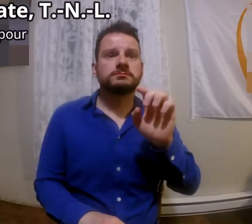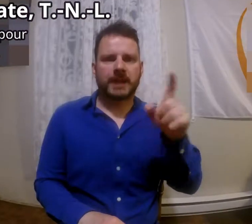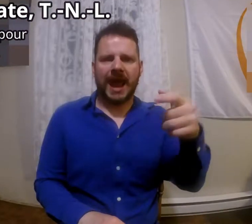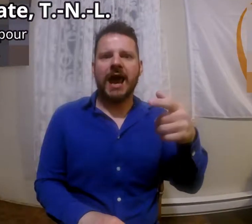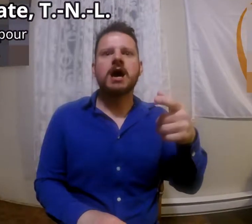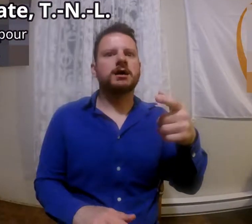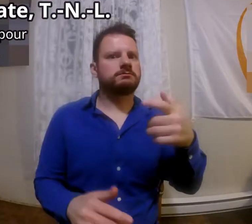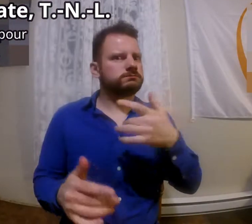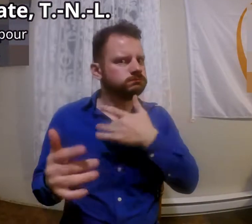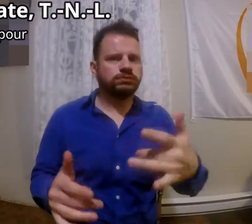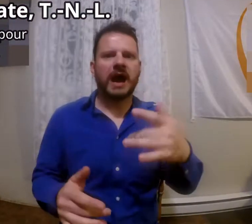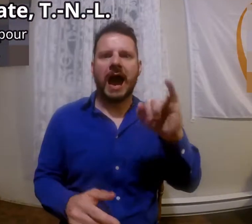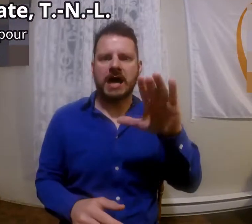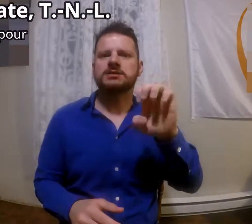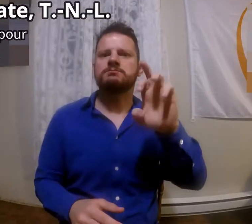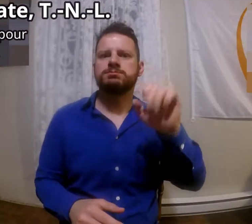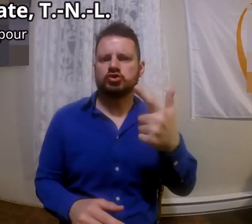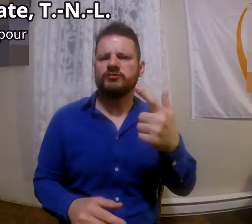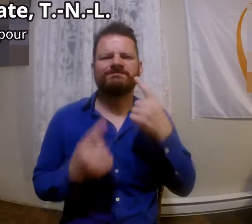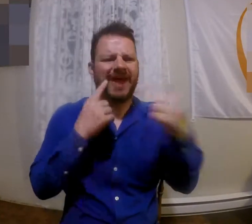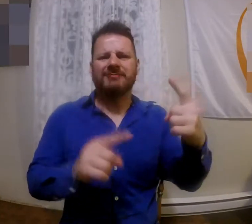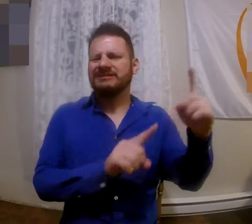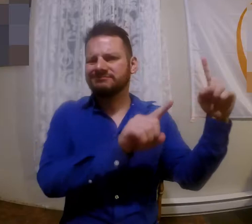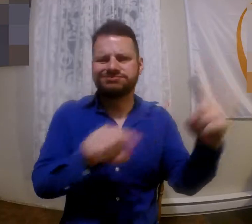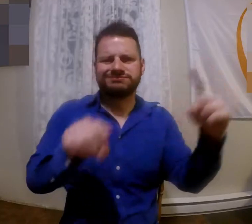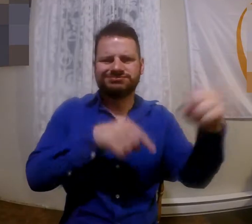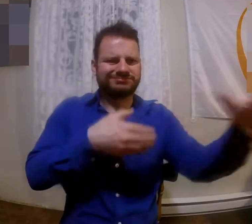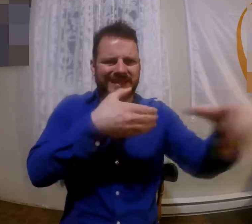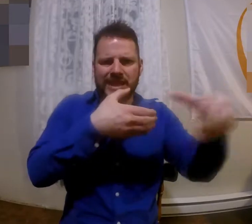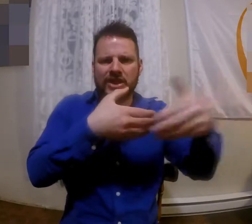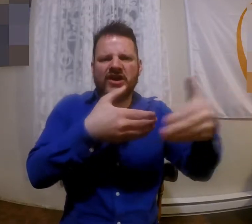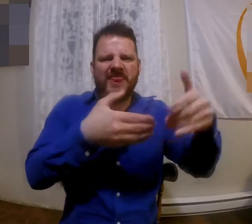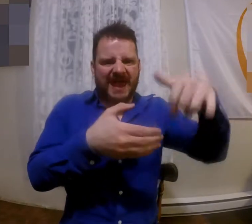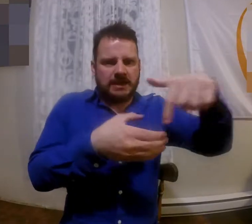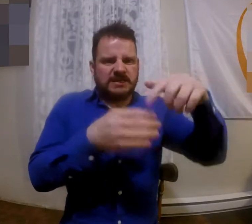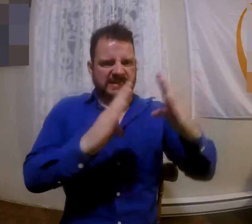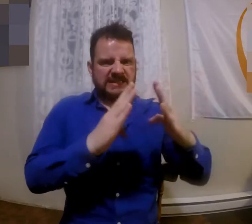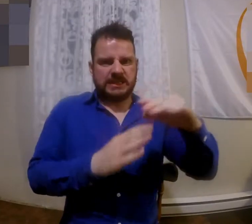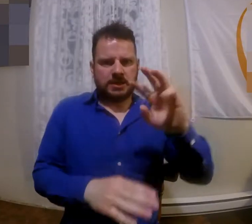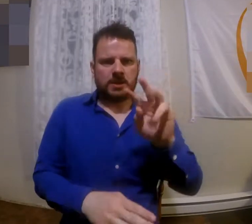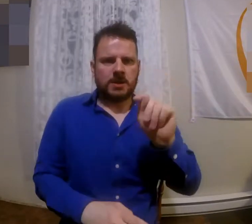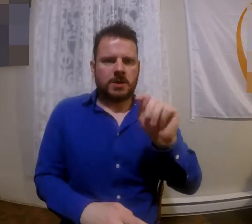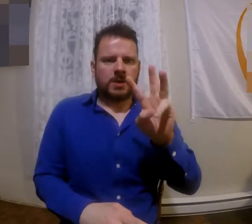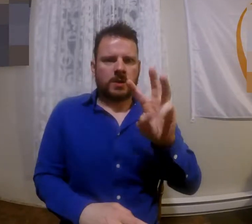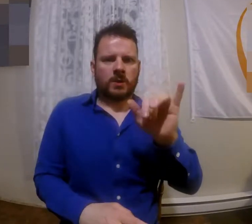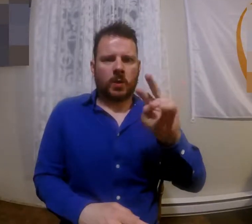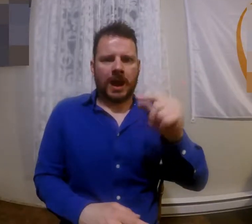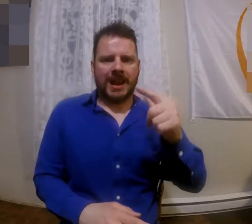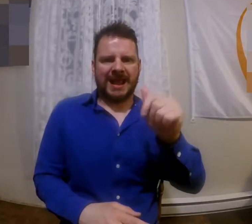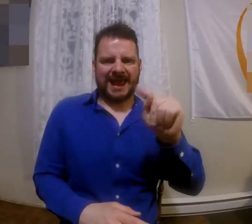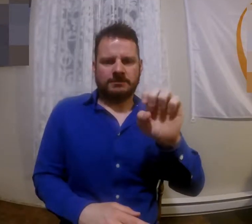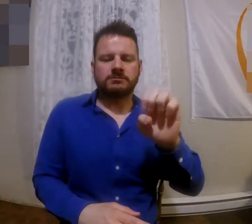This place is so famous for icebergs and they often float to this city of Twillingate.